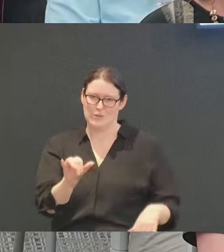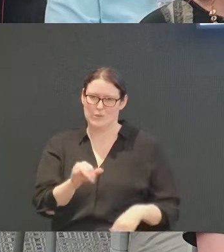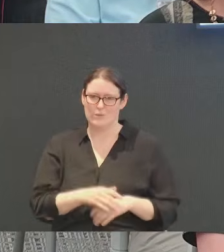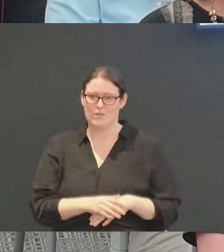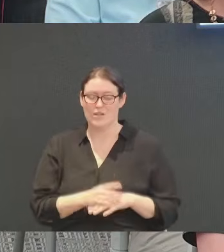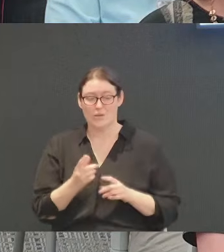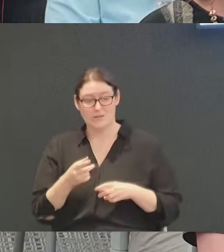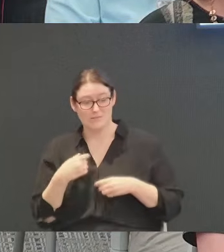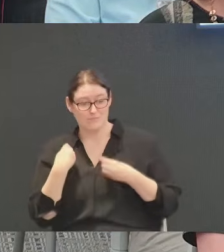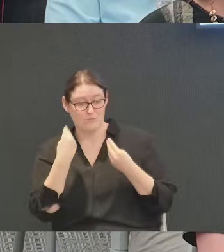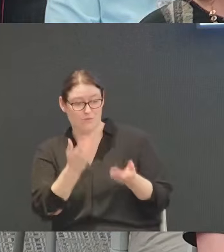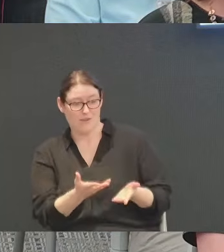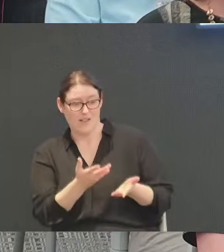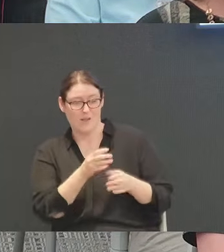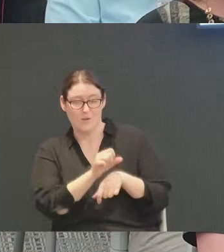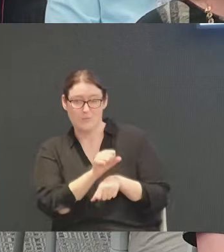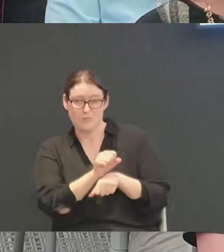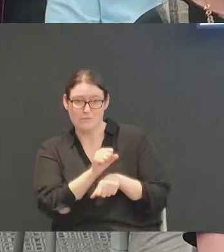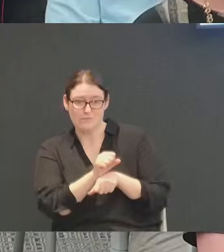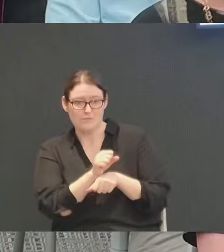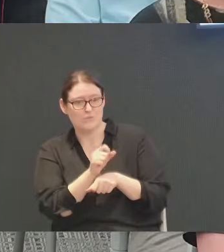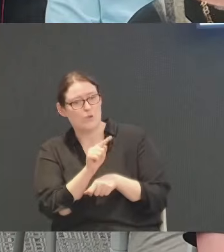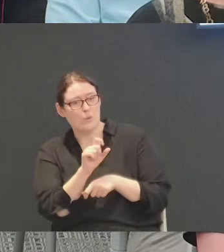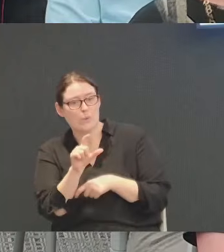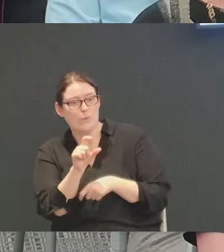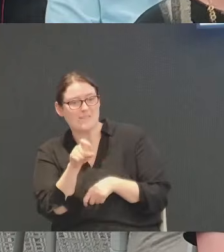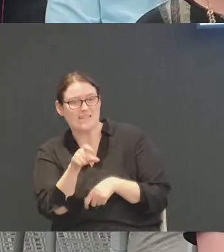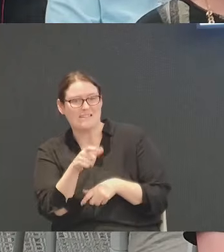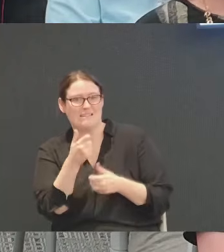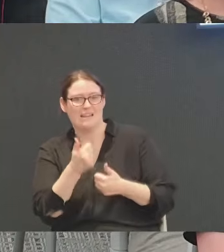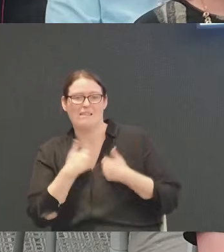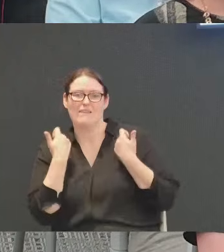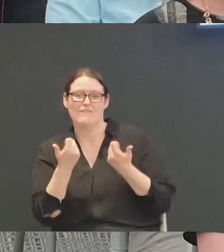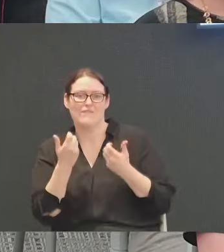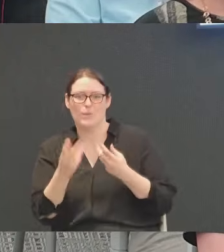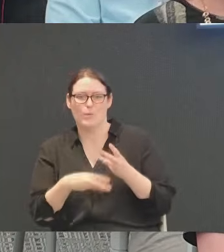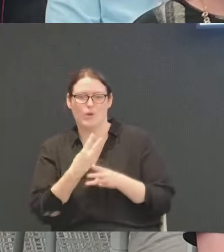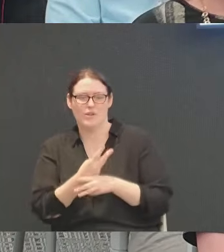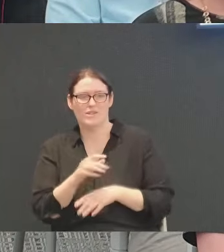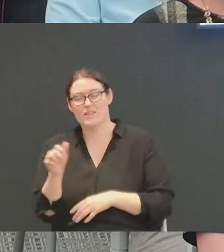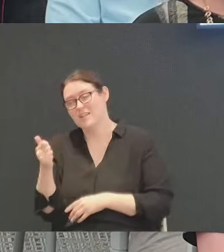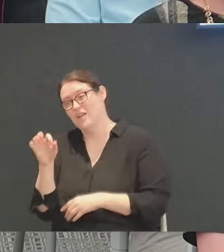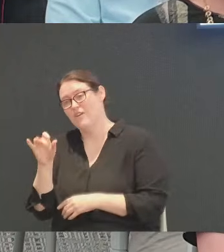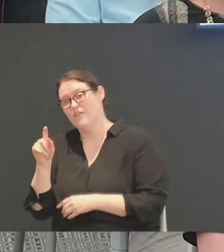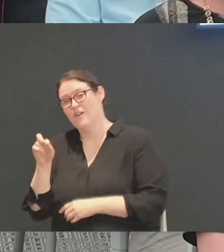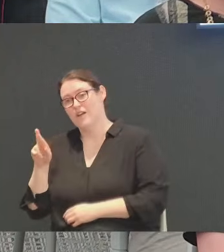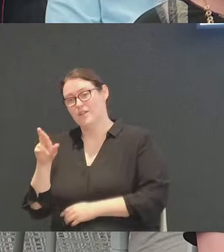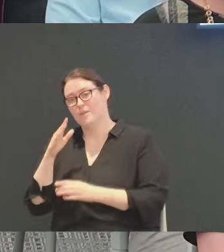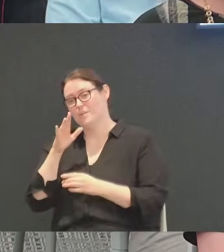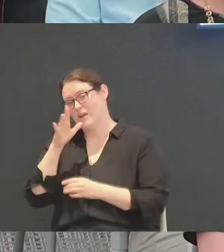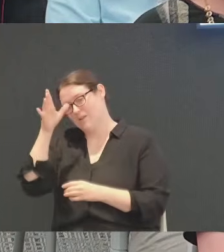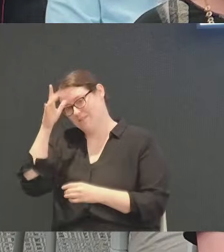that they need to survive. As the other foster parents said, these kids, they don't have a choice